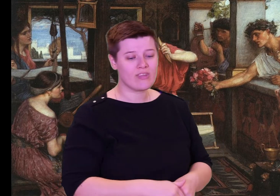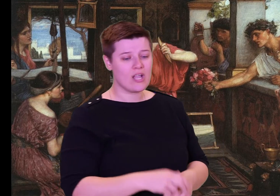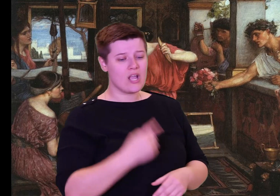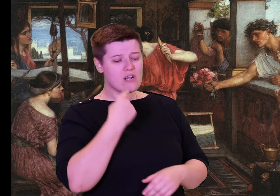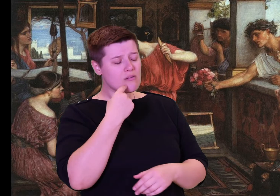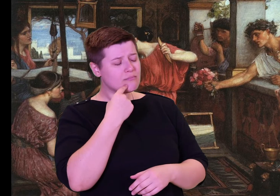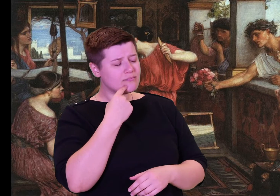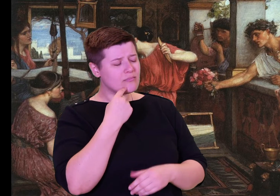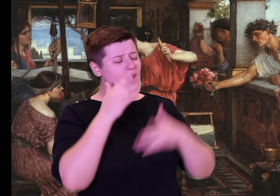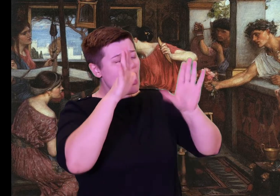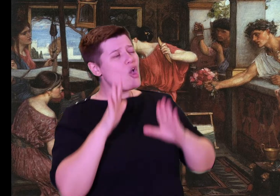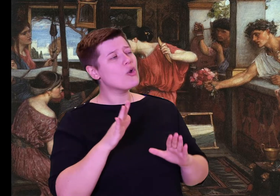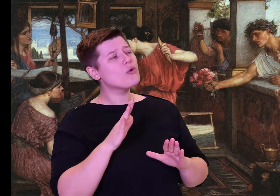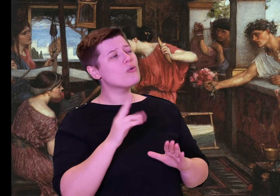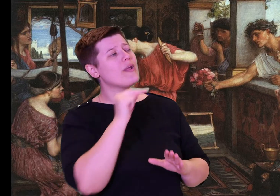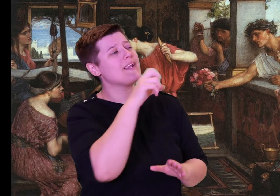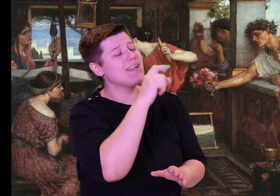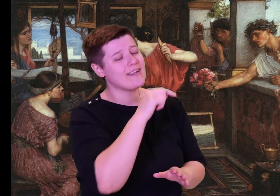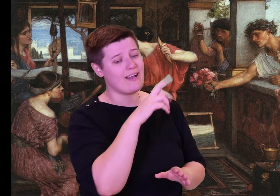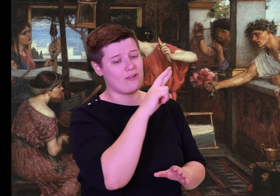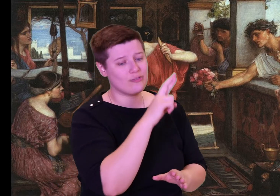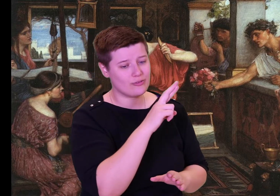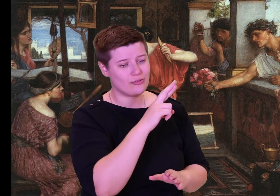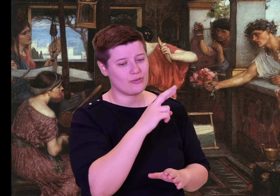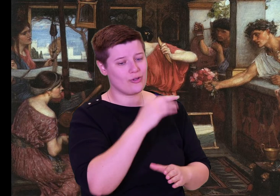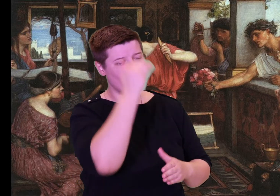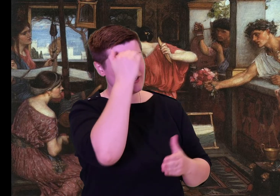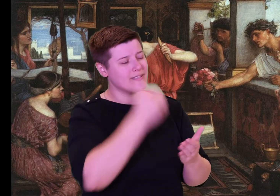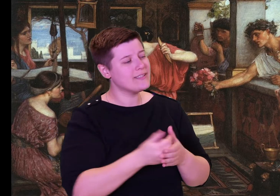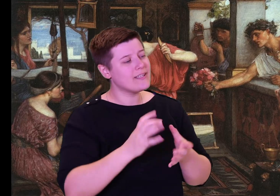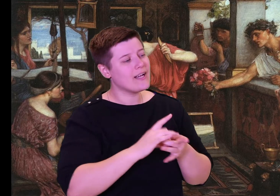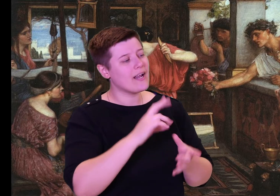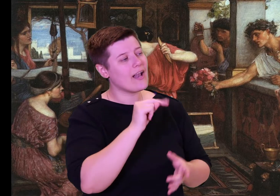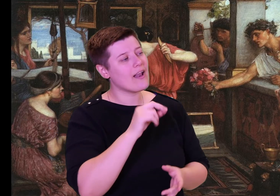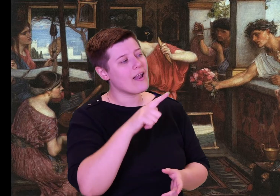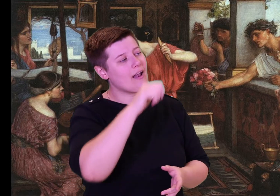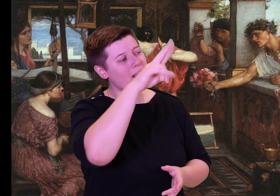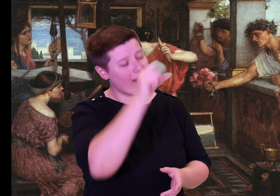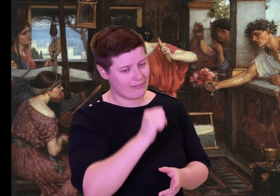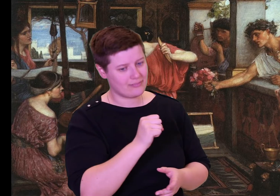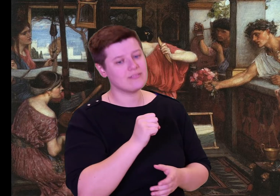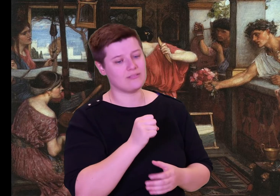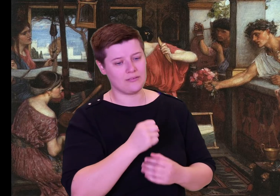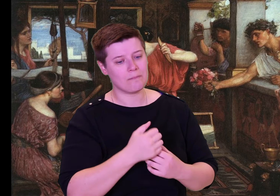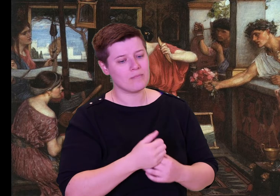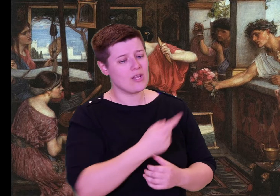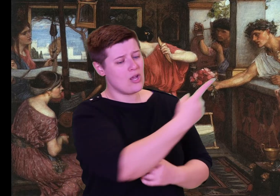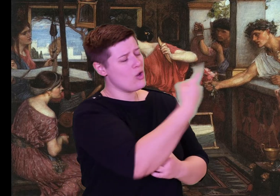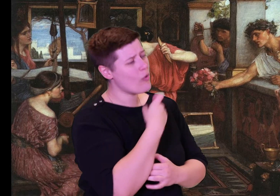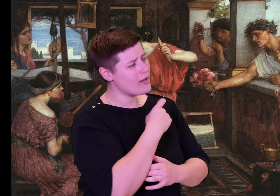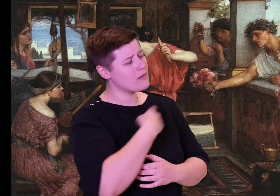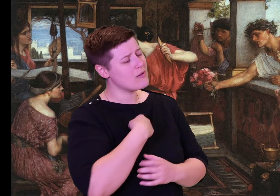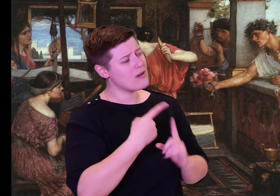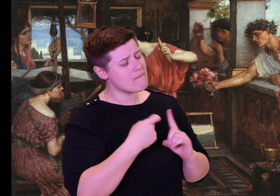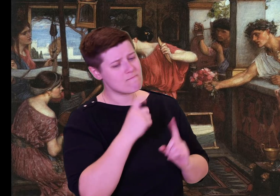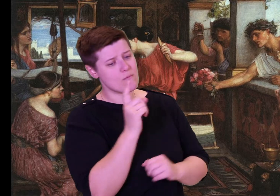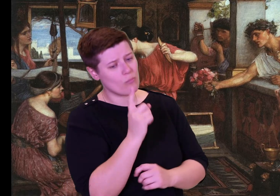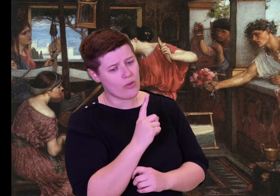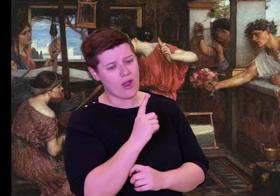"Great Nestor, son of Neleus," he said. "You ask where I am from. I will be frank.